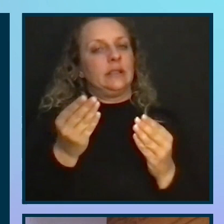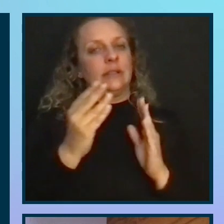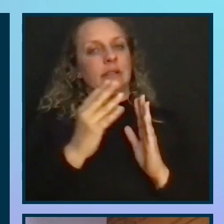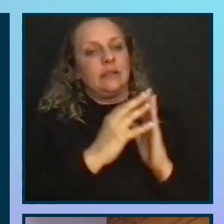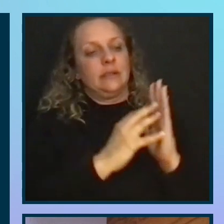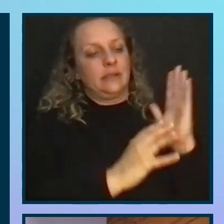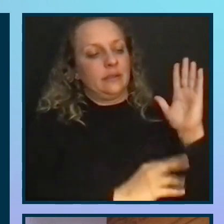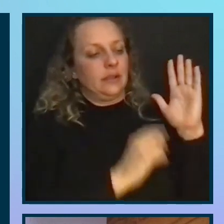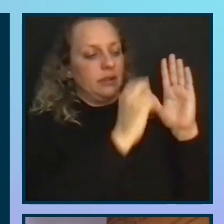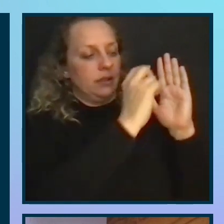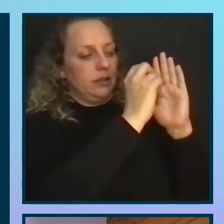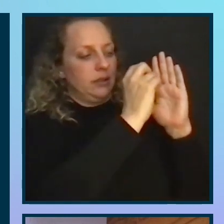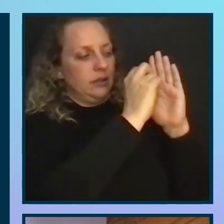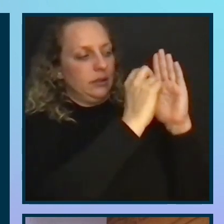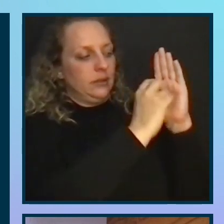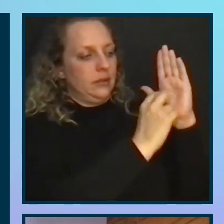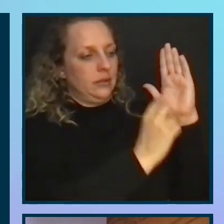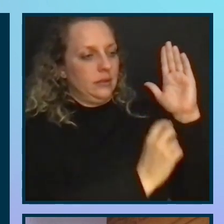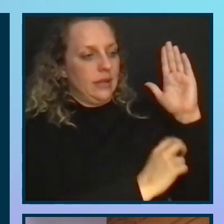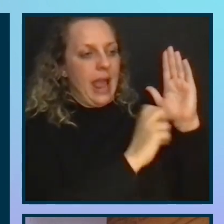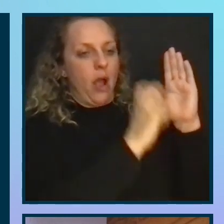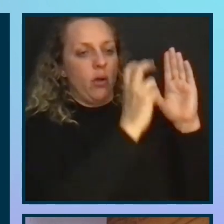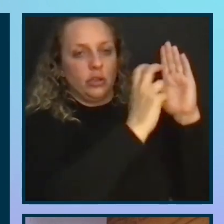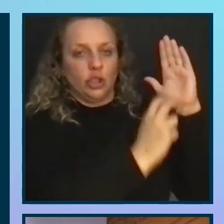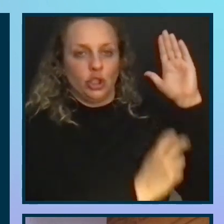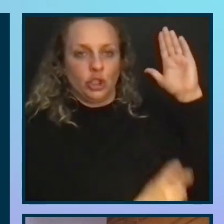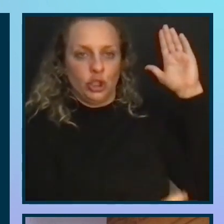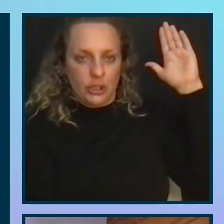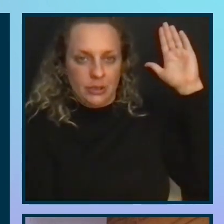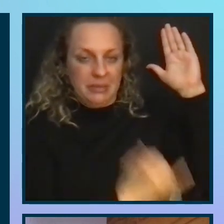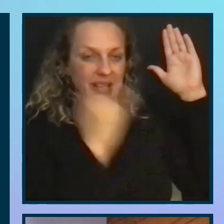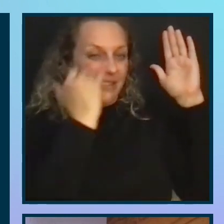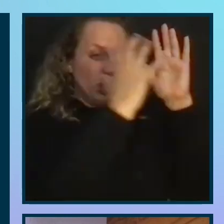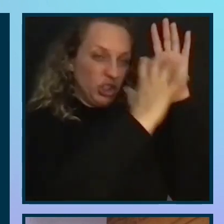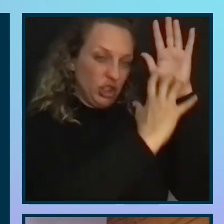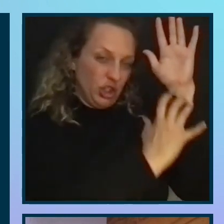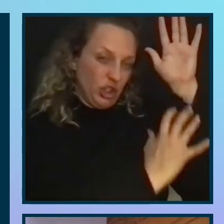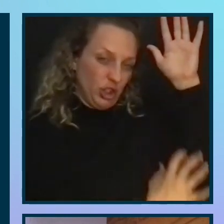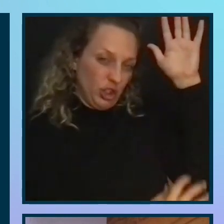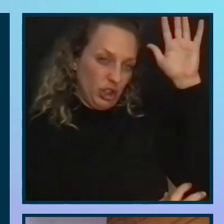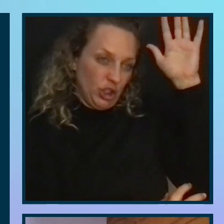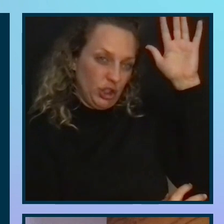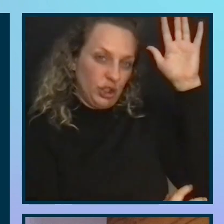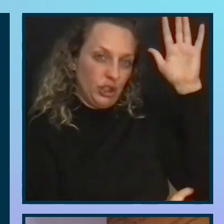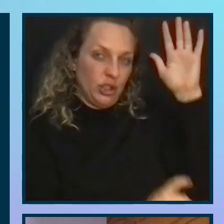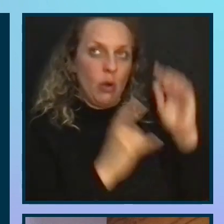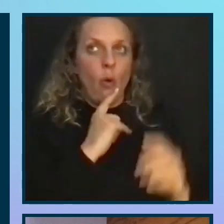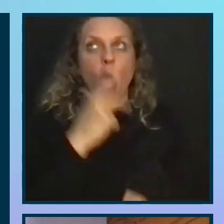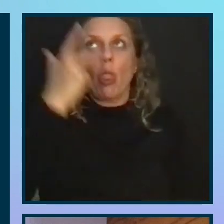And this is particularly useful actually, when you have a very long or maybe the last three months, let's say of transactions